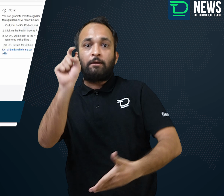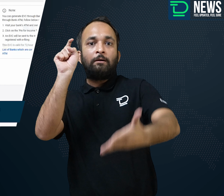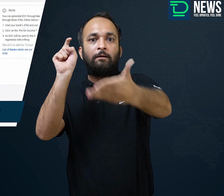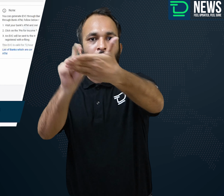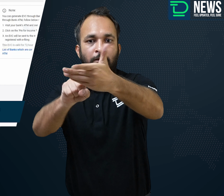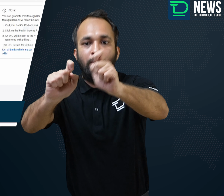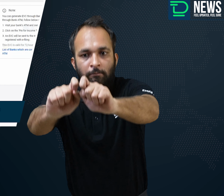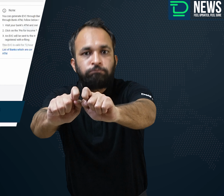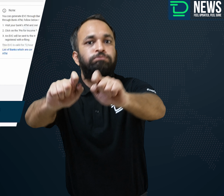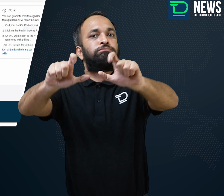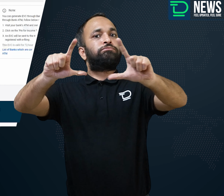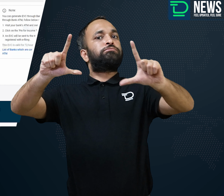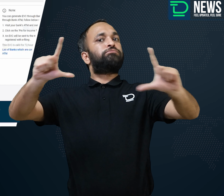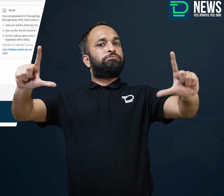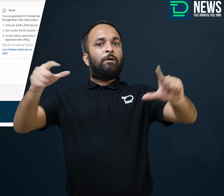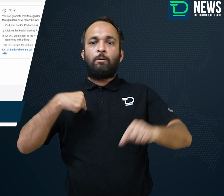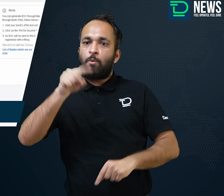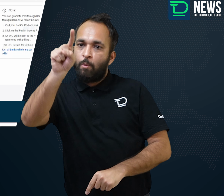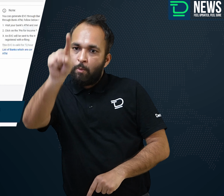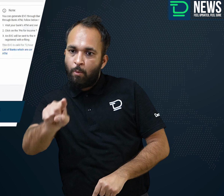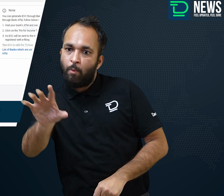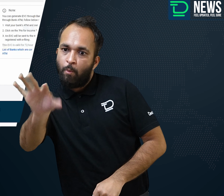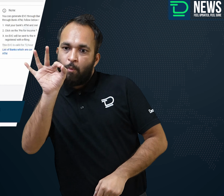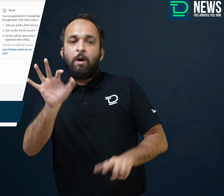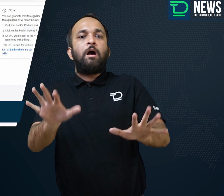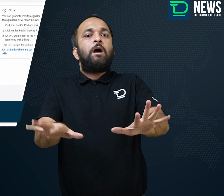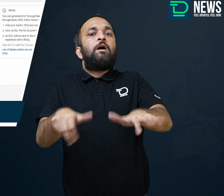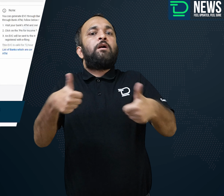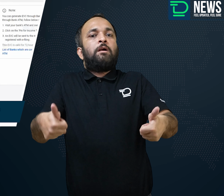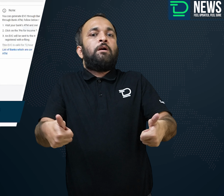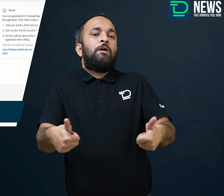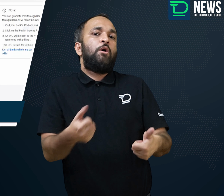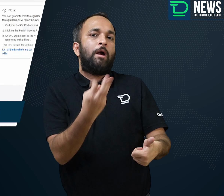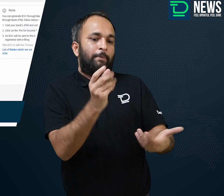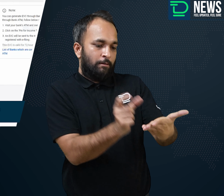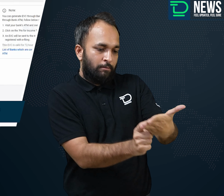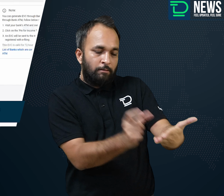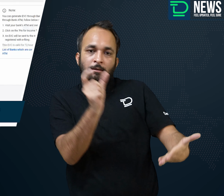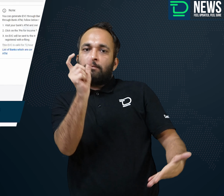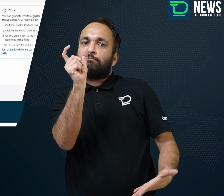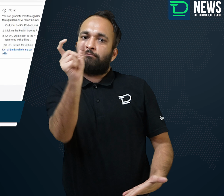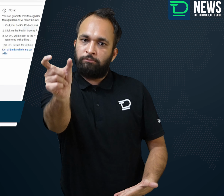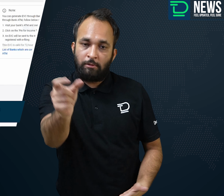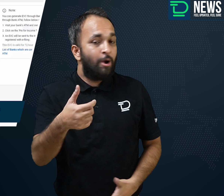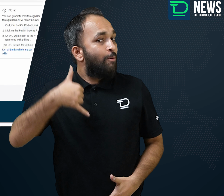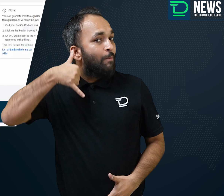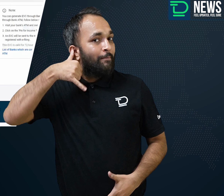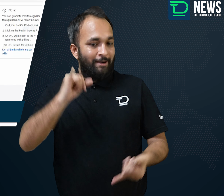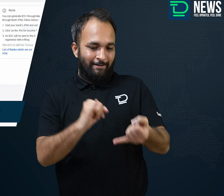After filing the account you will see a menu called e-verification via Aadhaar Card''.